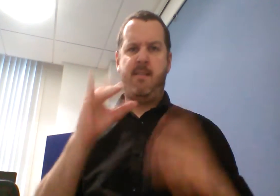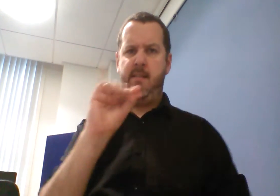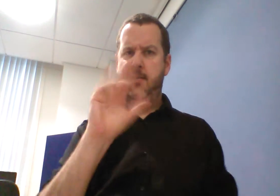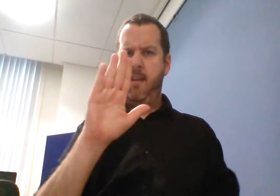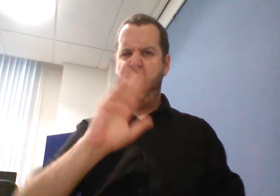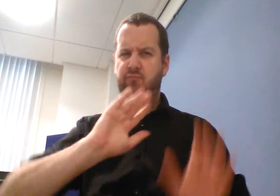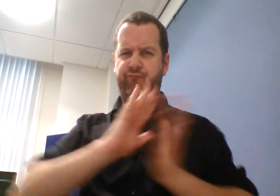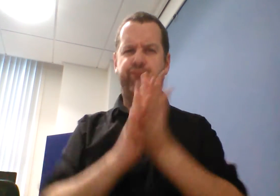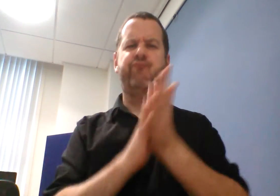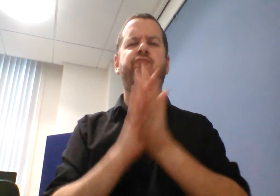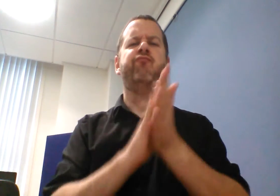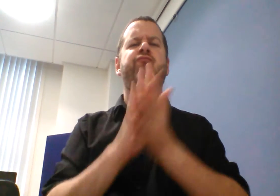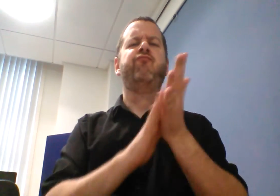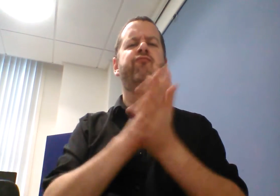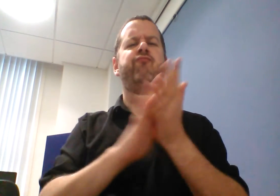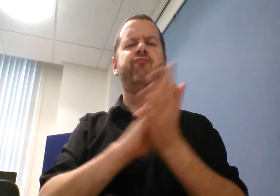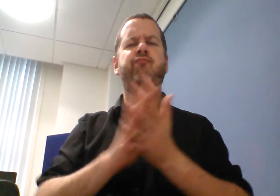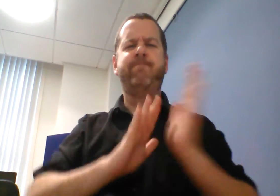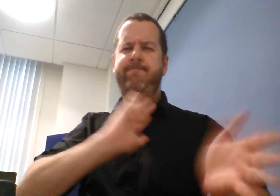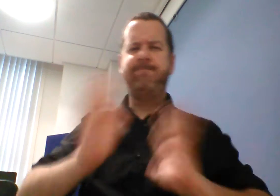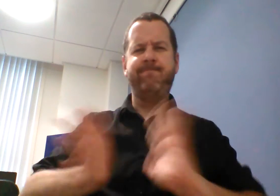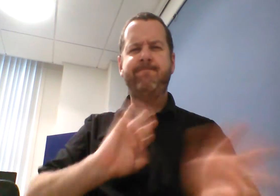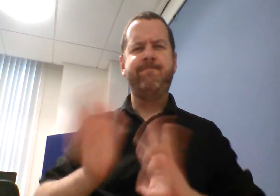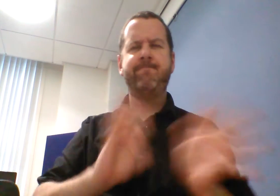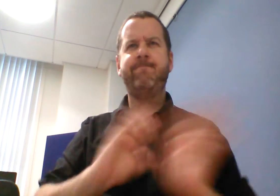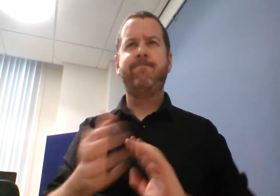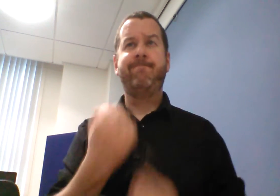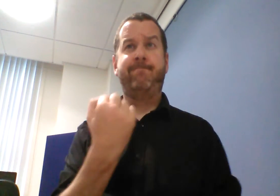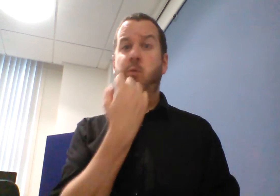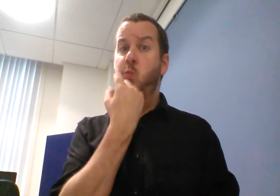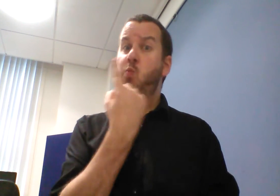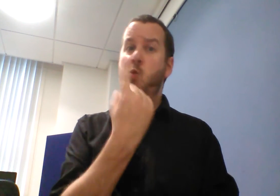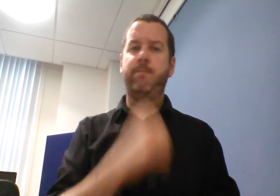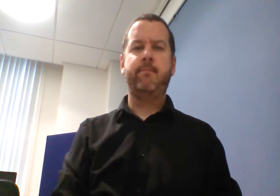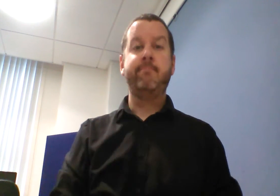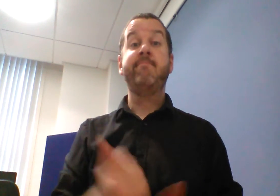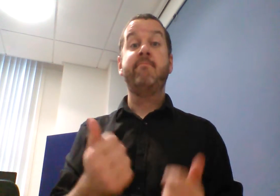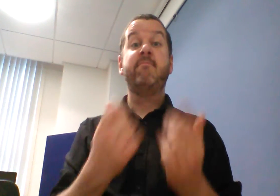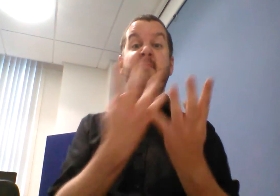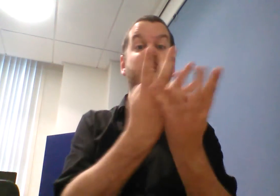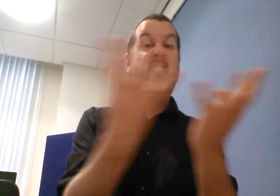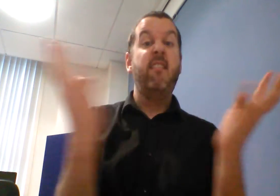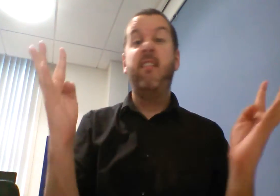that it would be done through ISL – that I would sign my presentations. For me, that was number one.